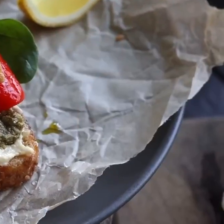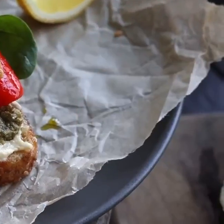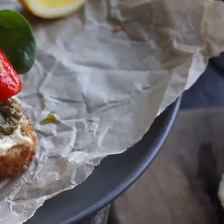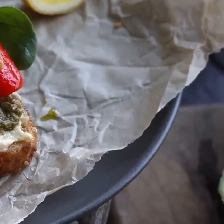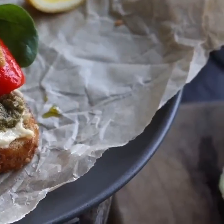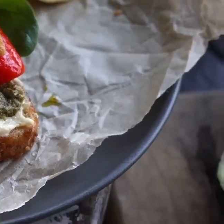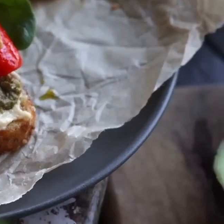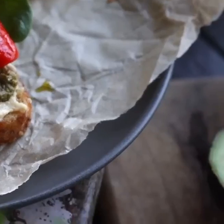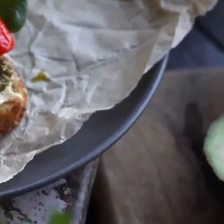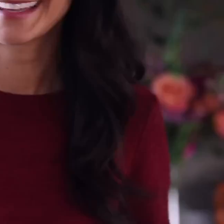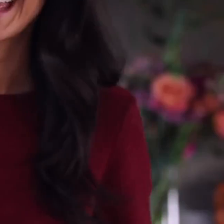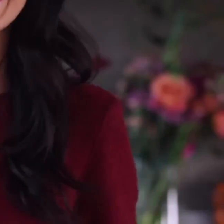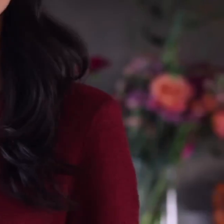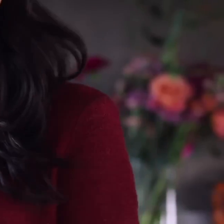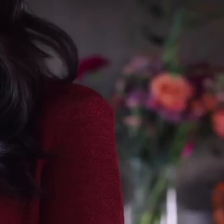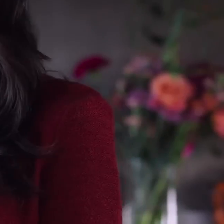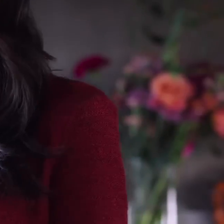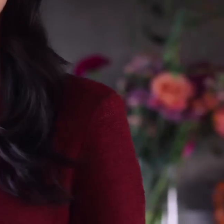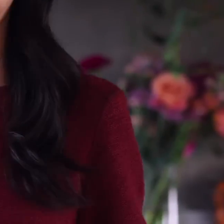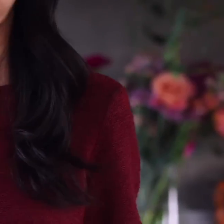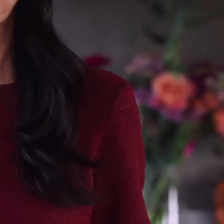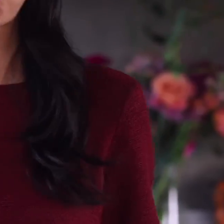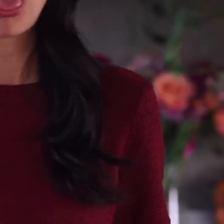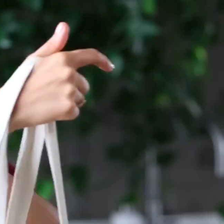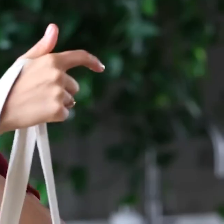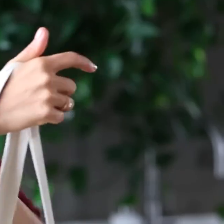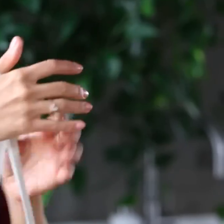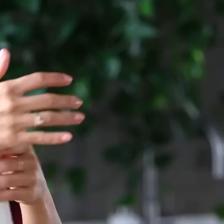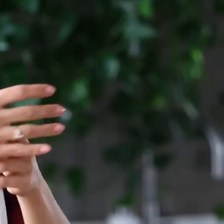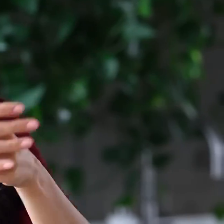[Lip blurt, “pfft”] And look-- Two servings altogether, so